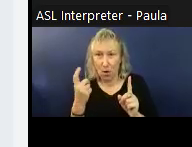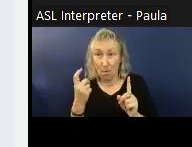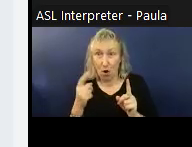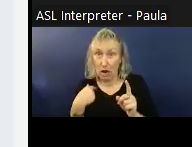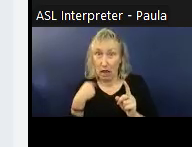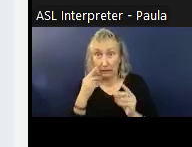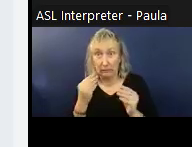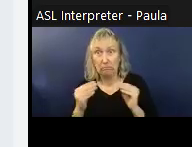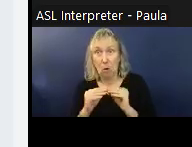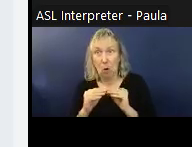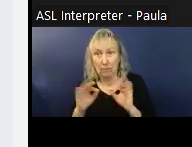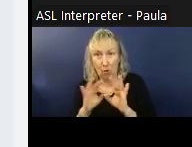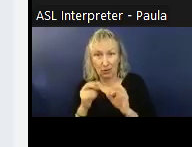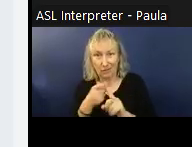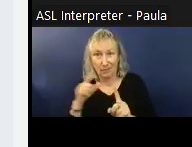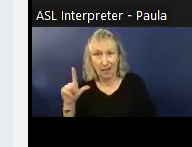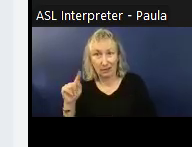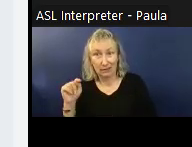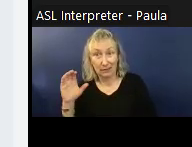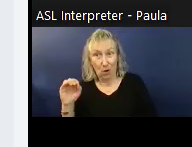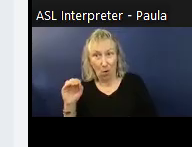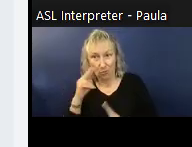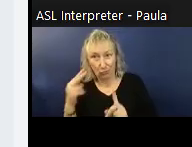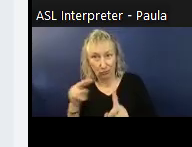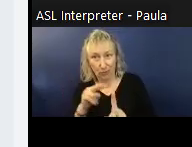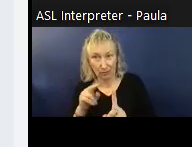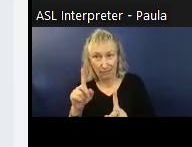little more important from an LTCO perspective is the addition.